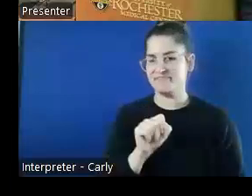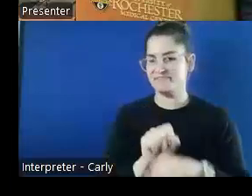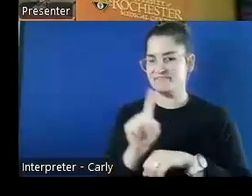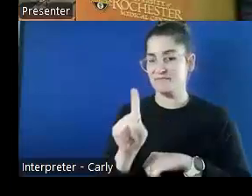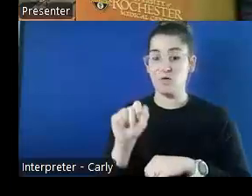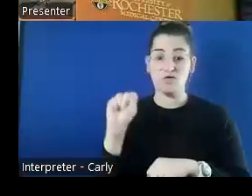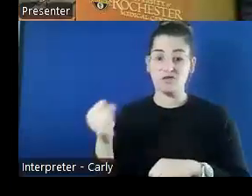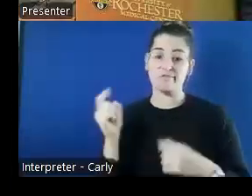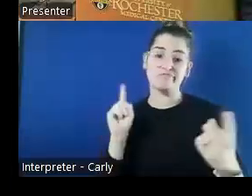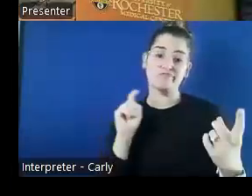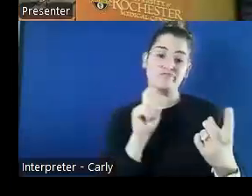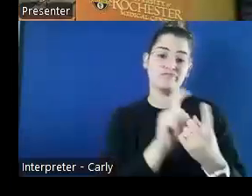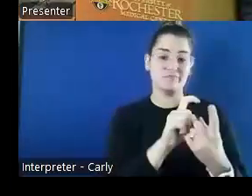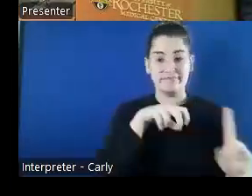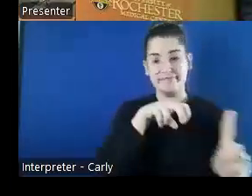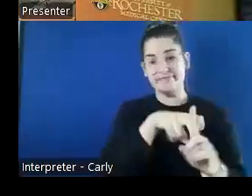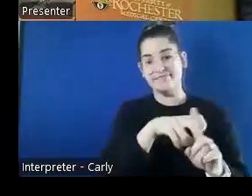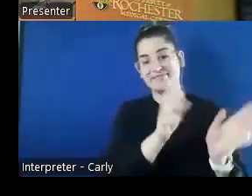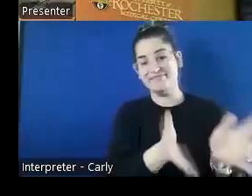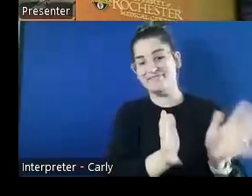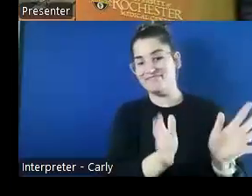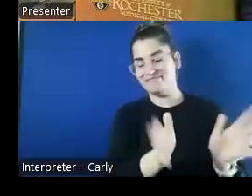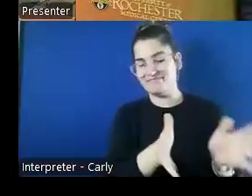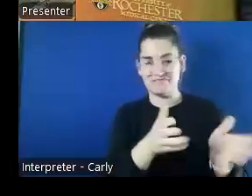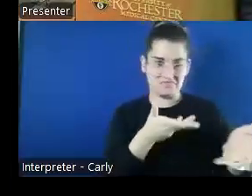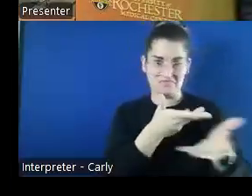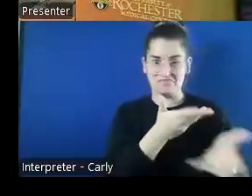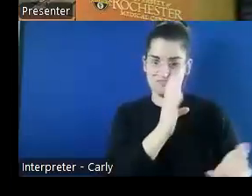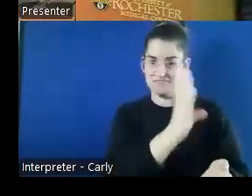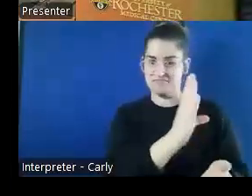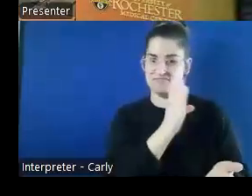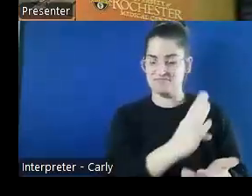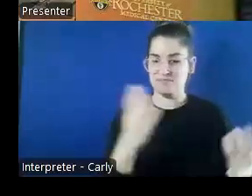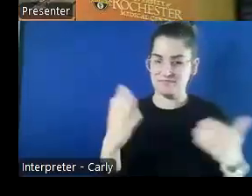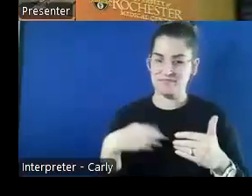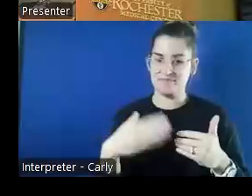go and find the person and have like a productive conversation in person um and almost always that